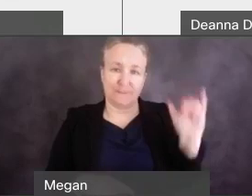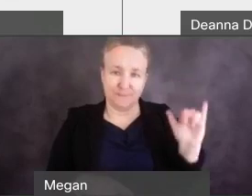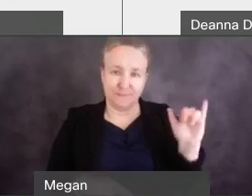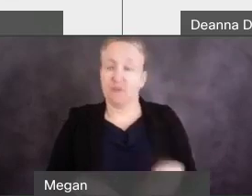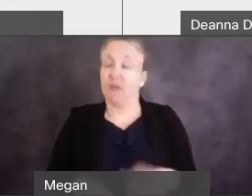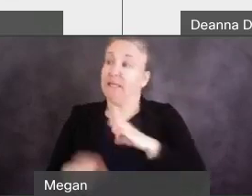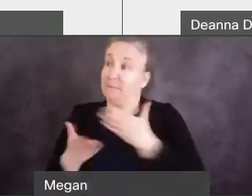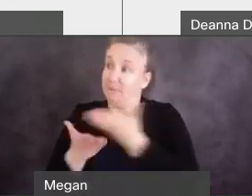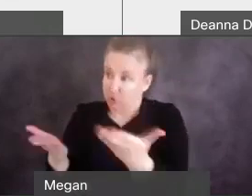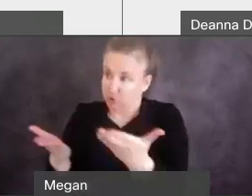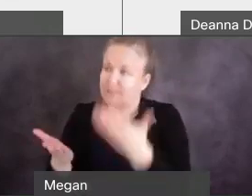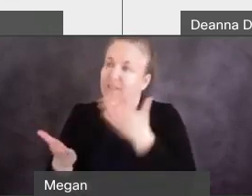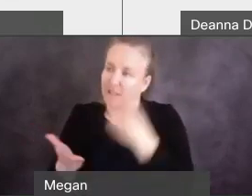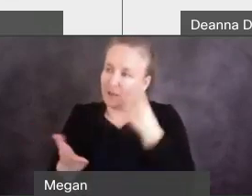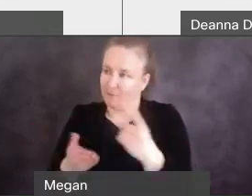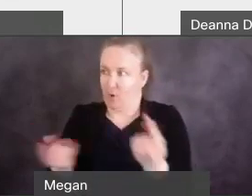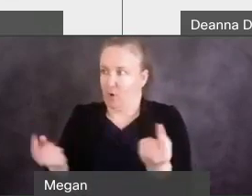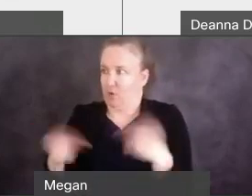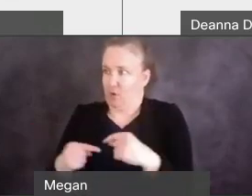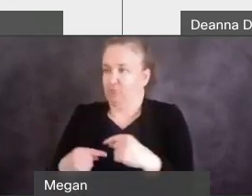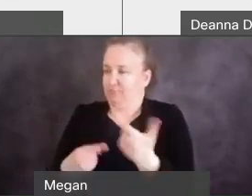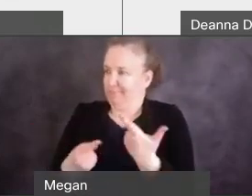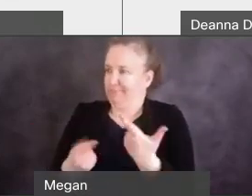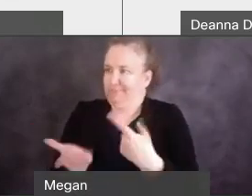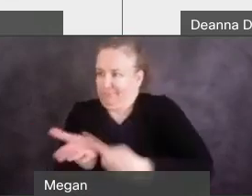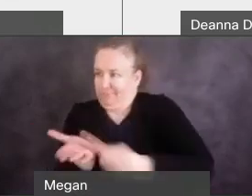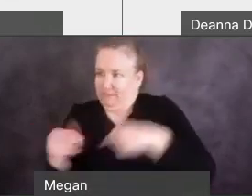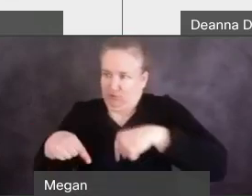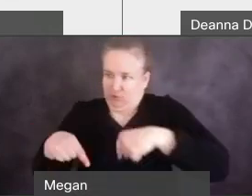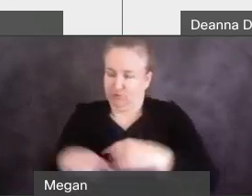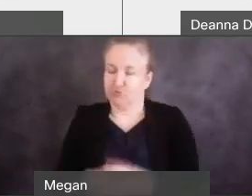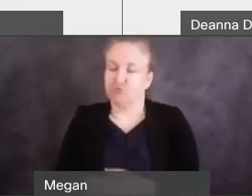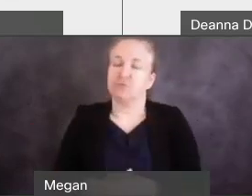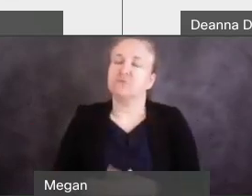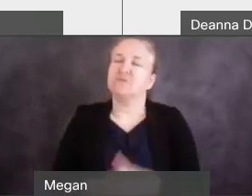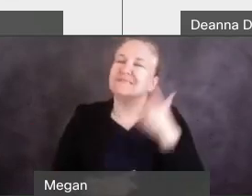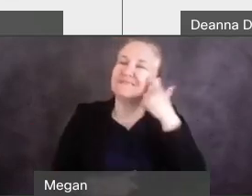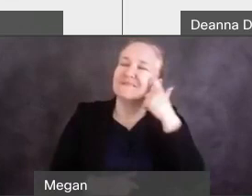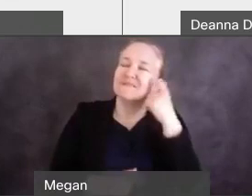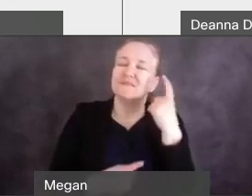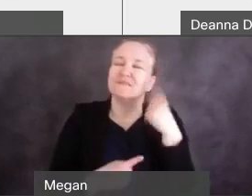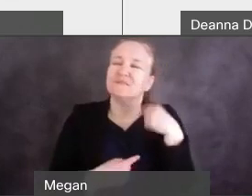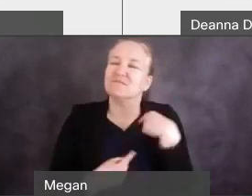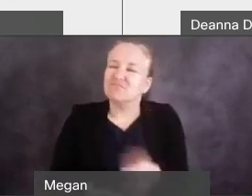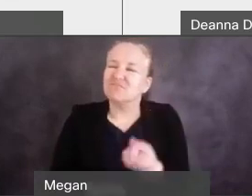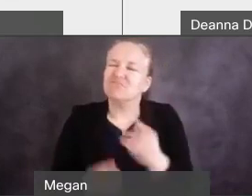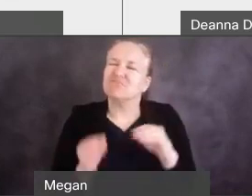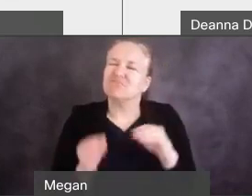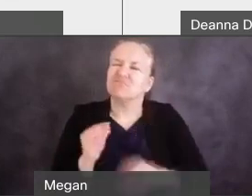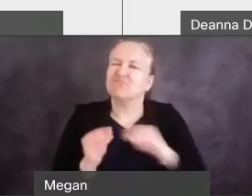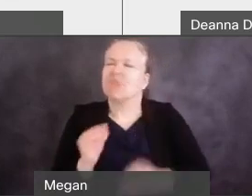for making yourselves available in this format. Lately, there's been increased talk about the